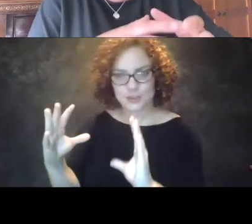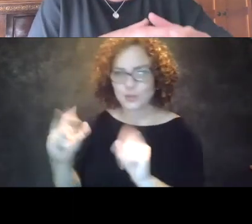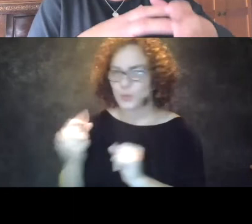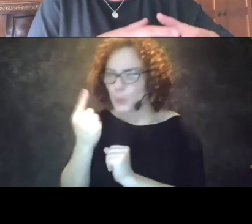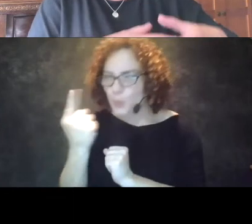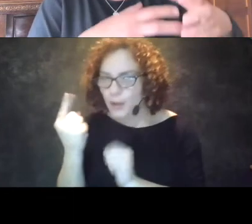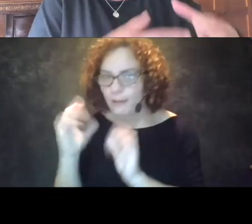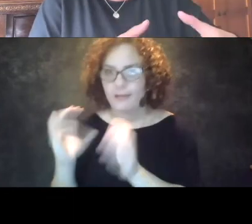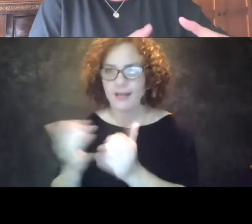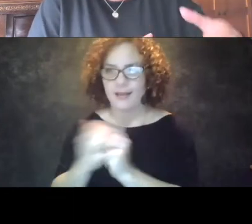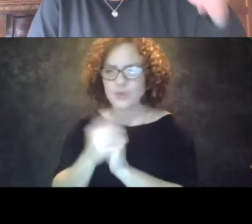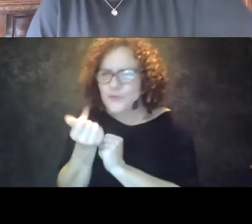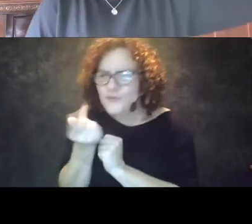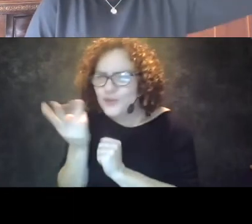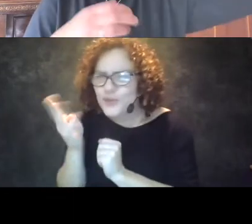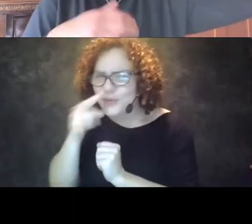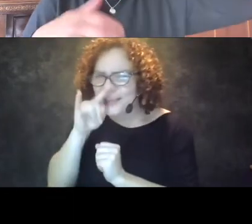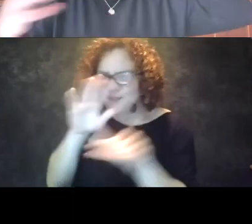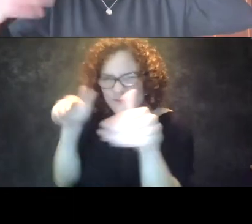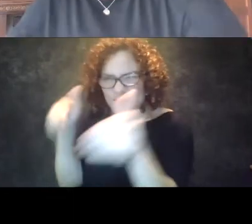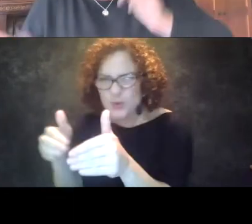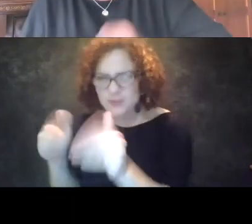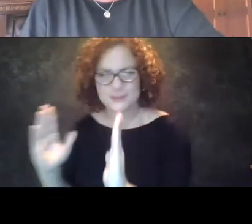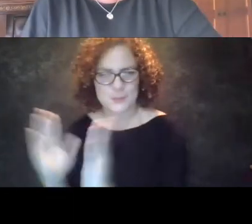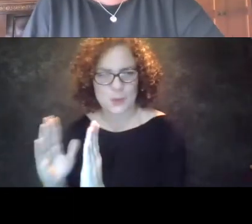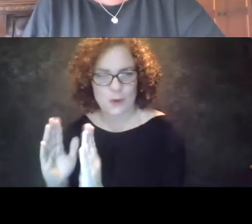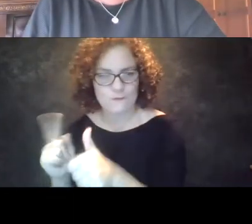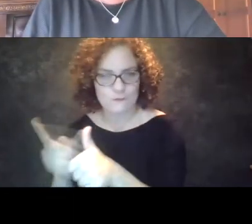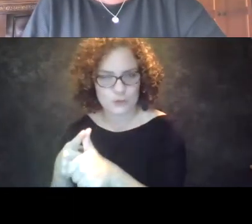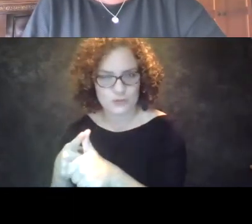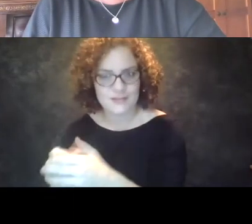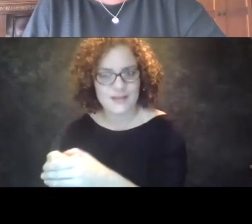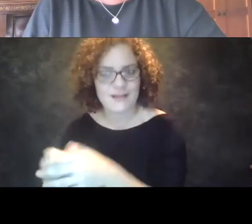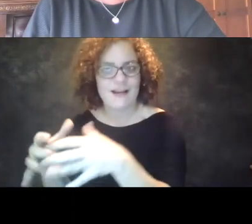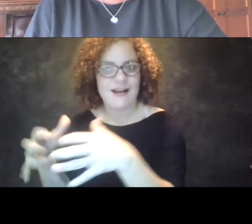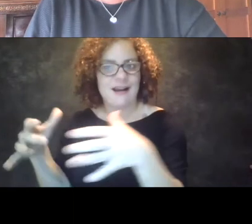and like really focus on that at first, and then it will expand. So I want to give some